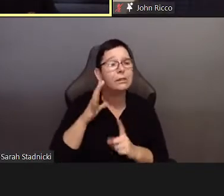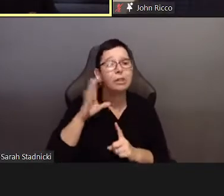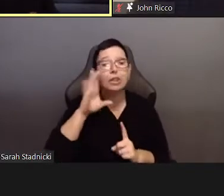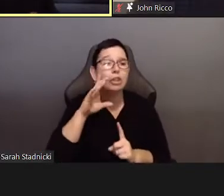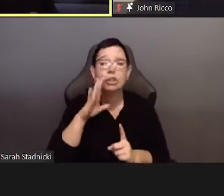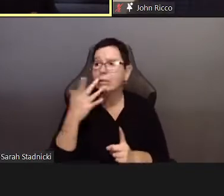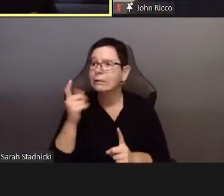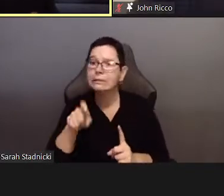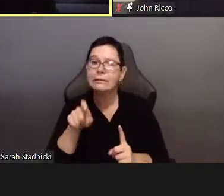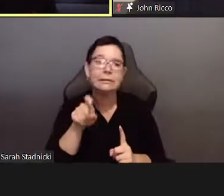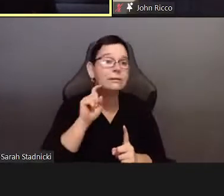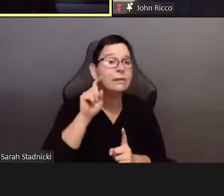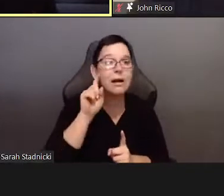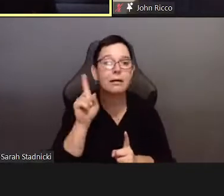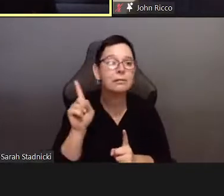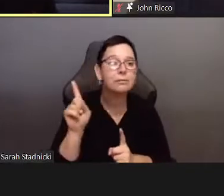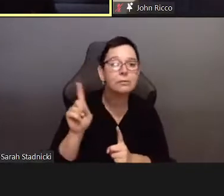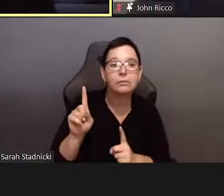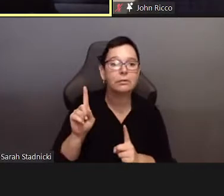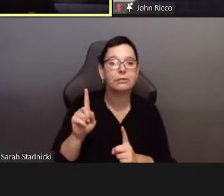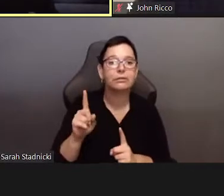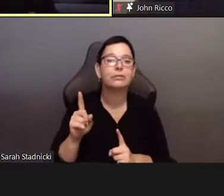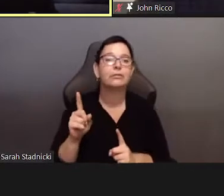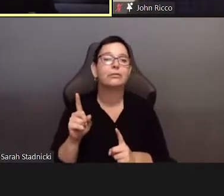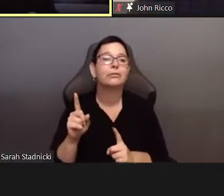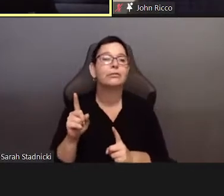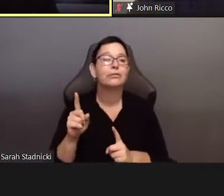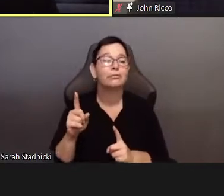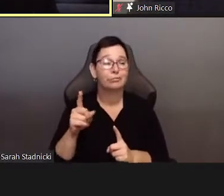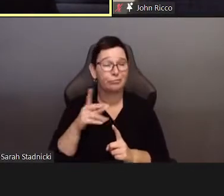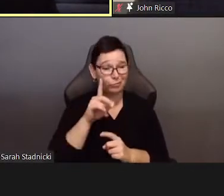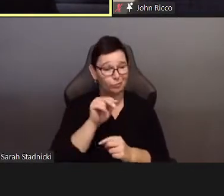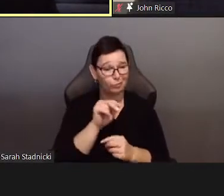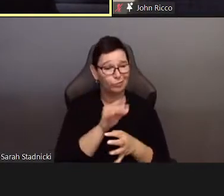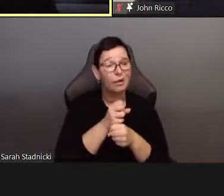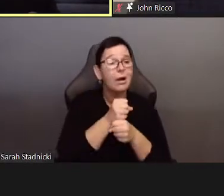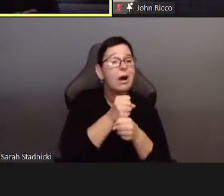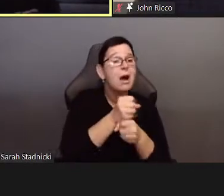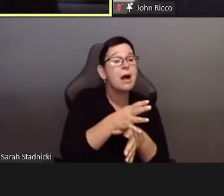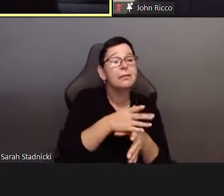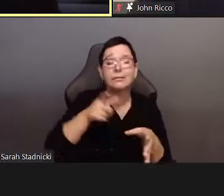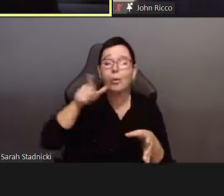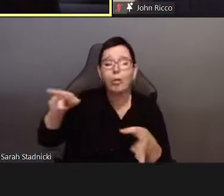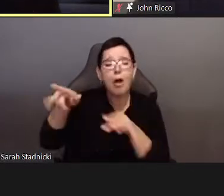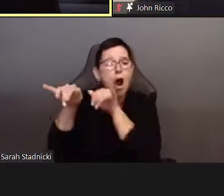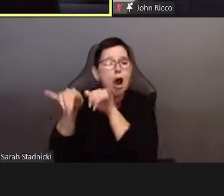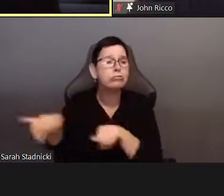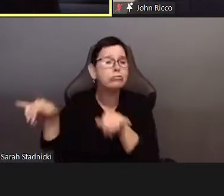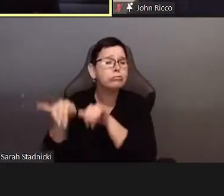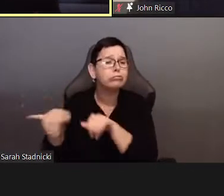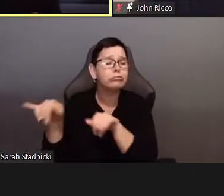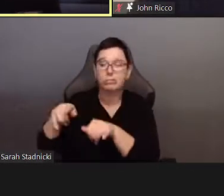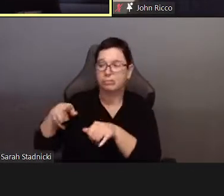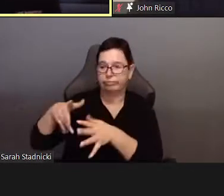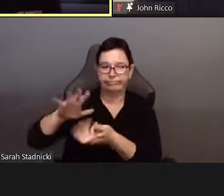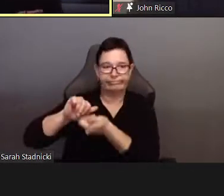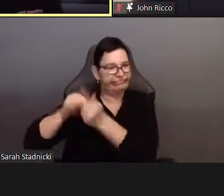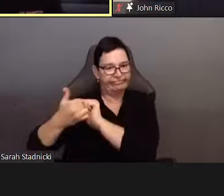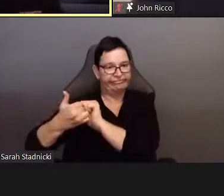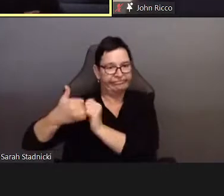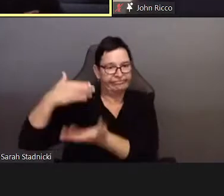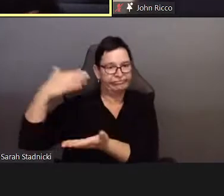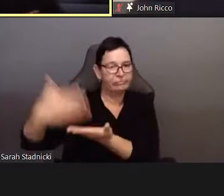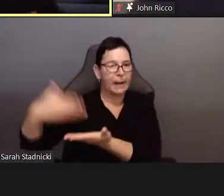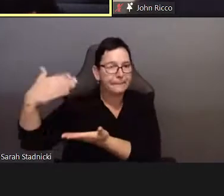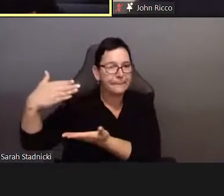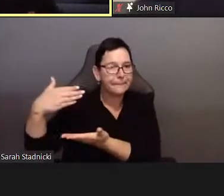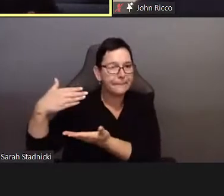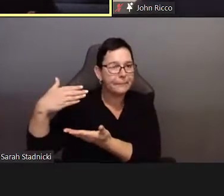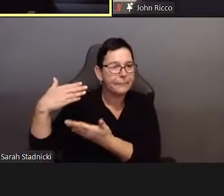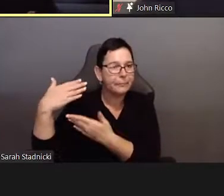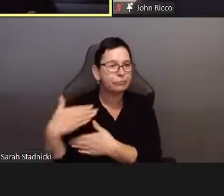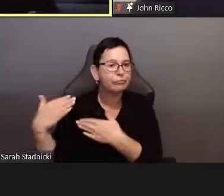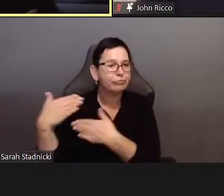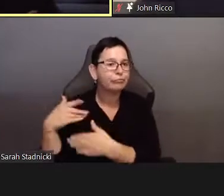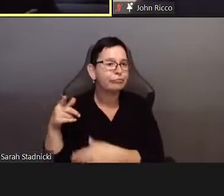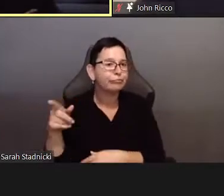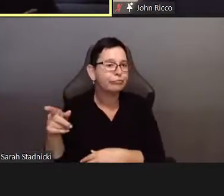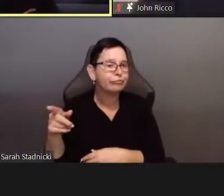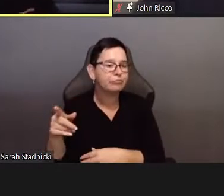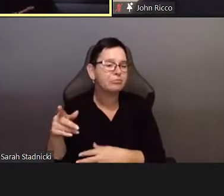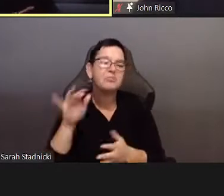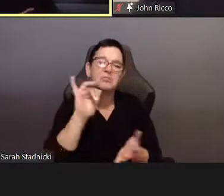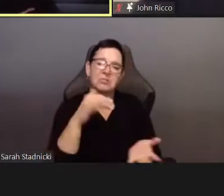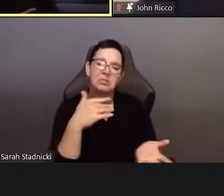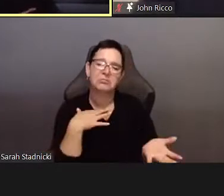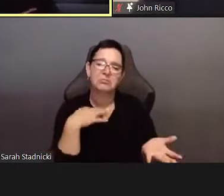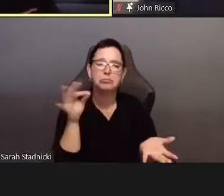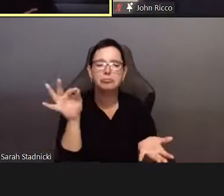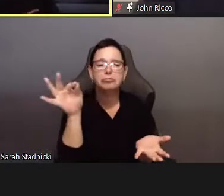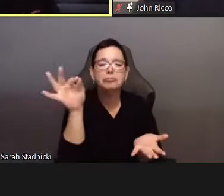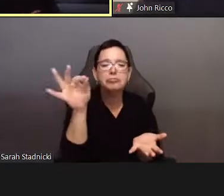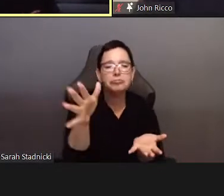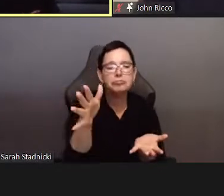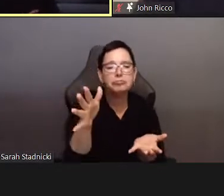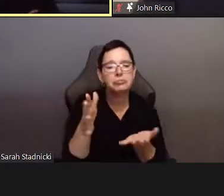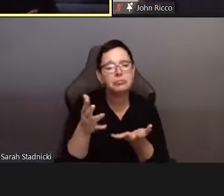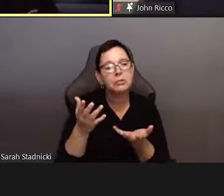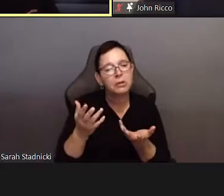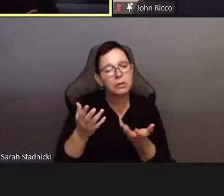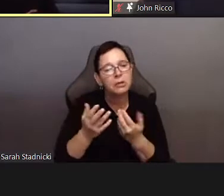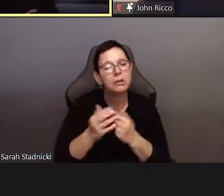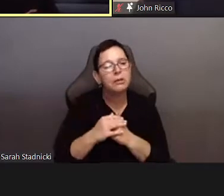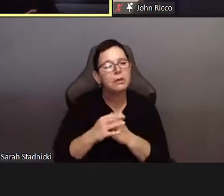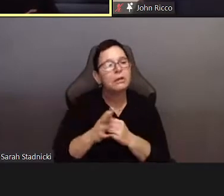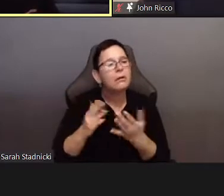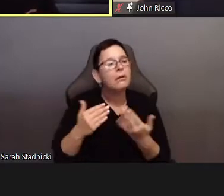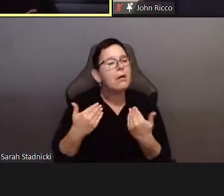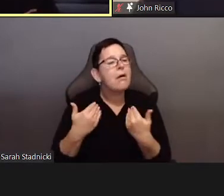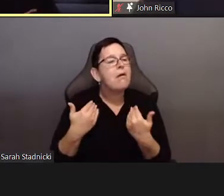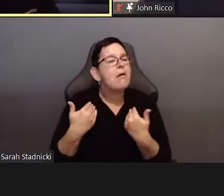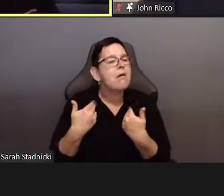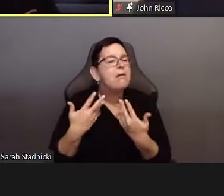So I think that’s an interesting thing about class dynamics